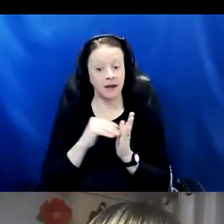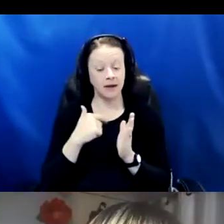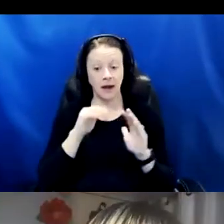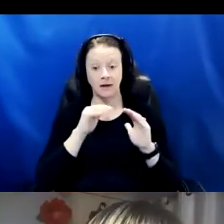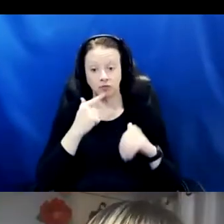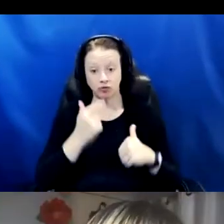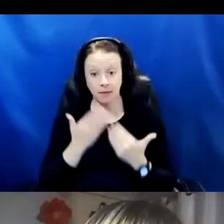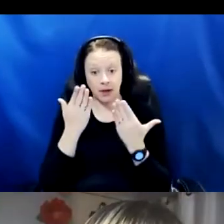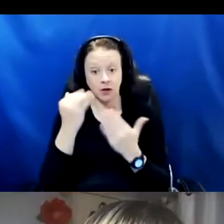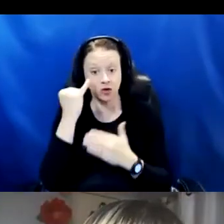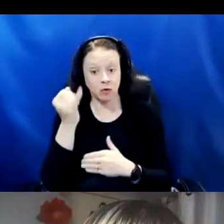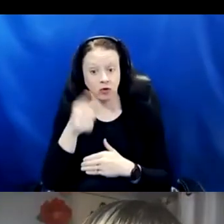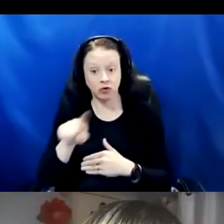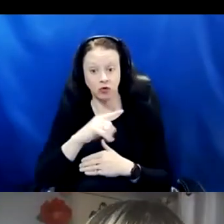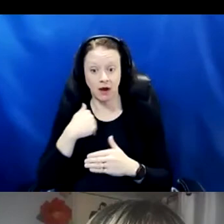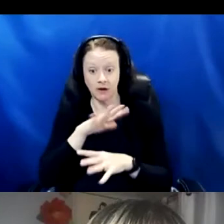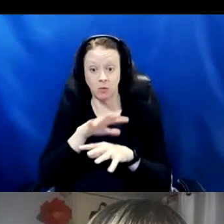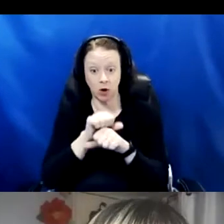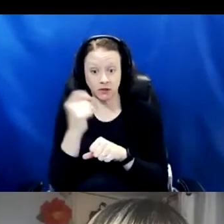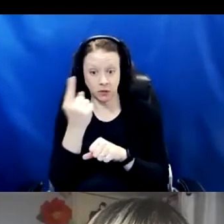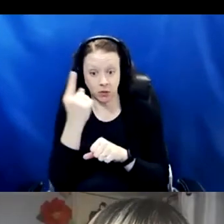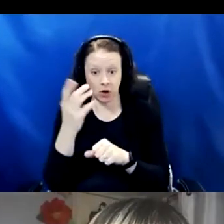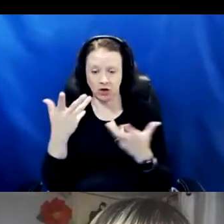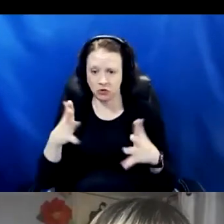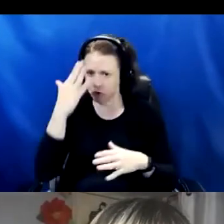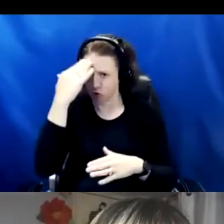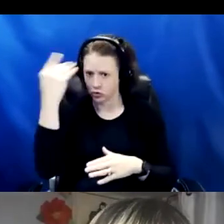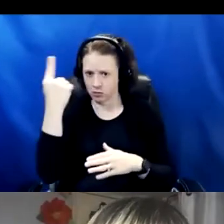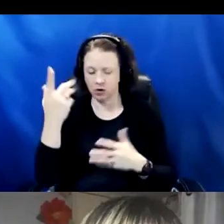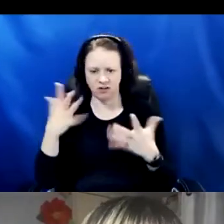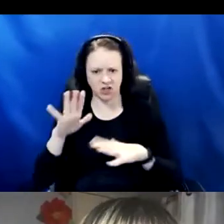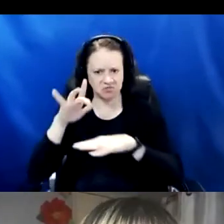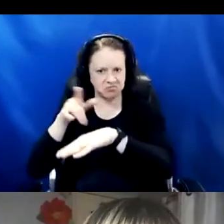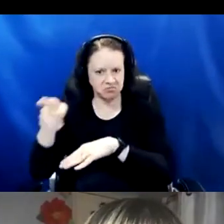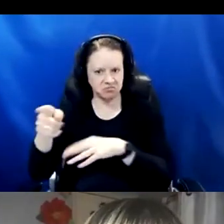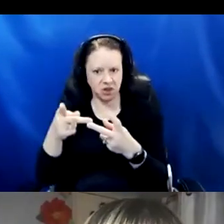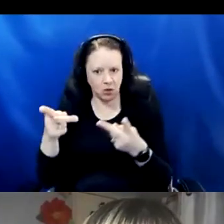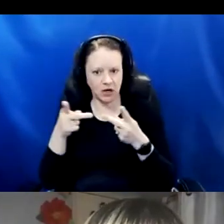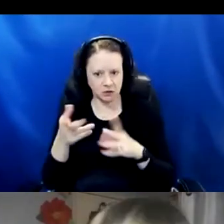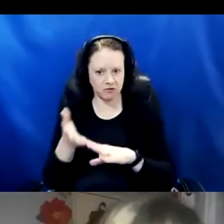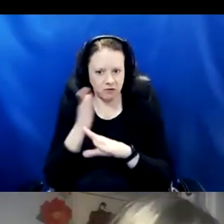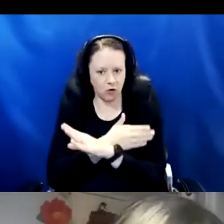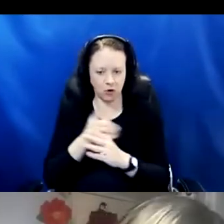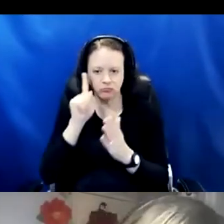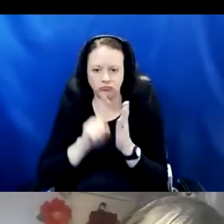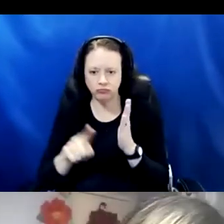if you have an appointment somewhere and you know someone that's also gone to that location, checking with them may also be a good idea